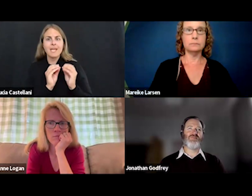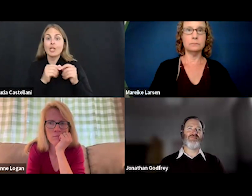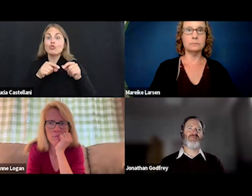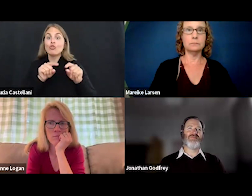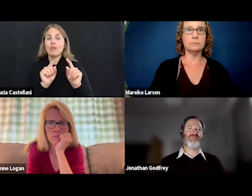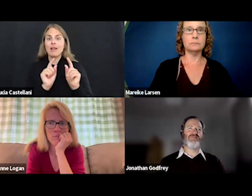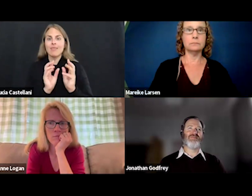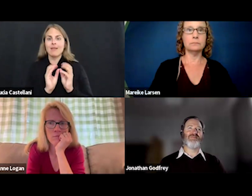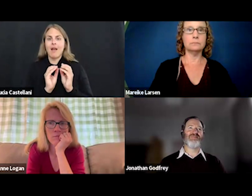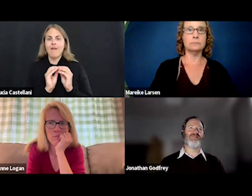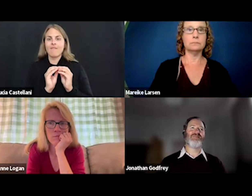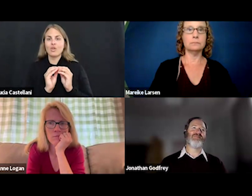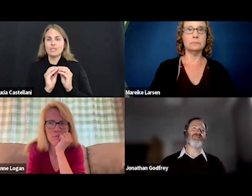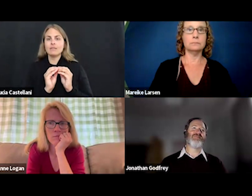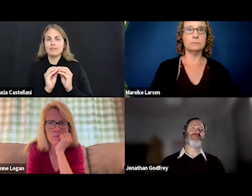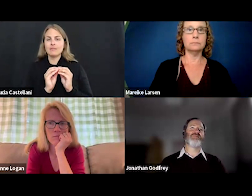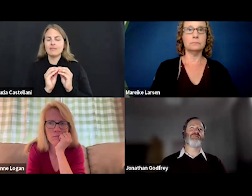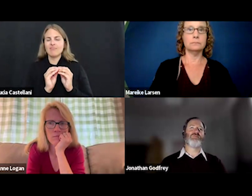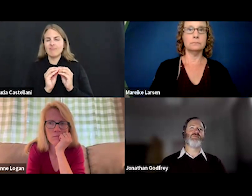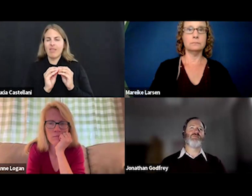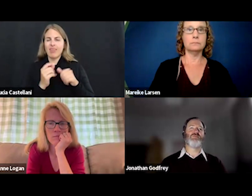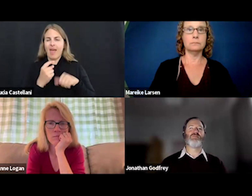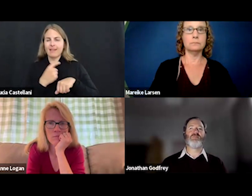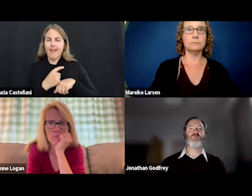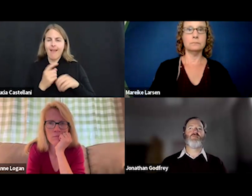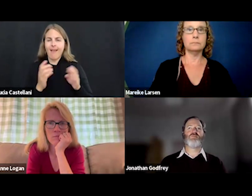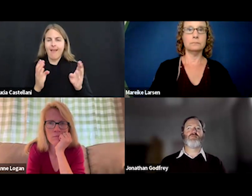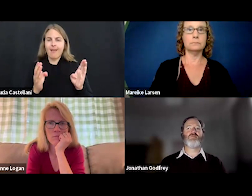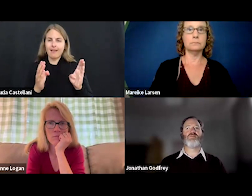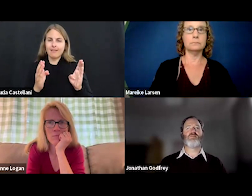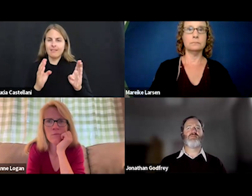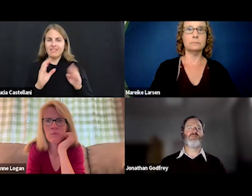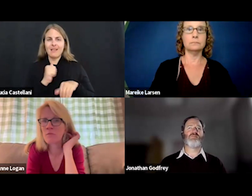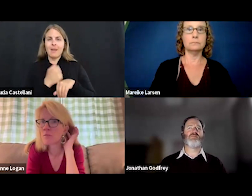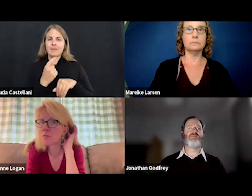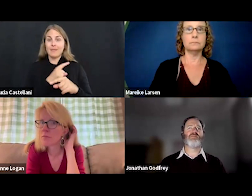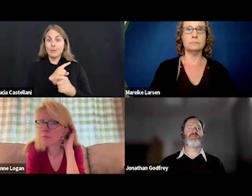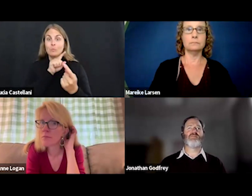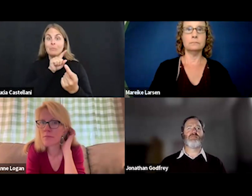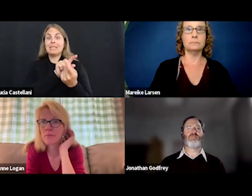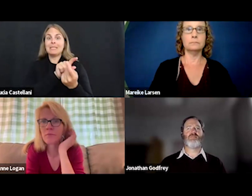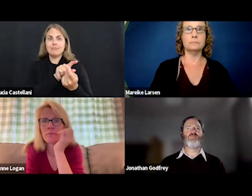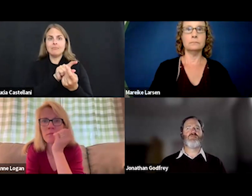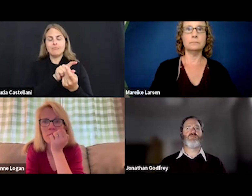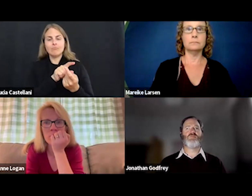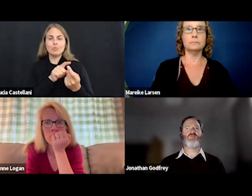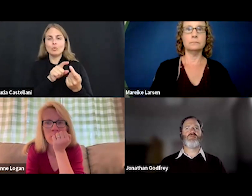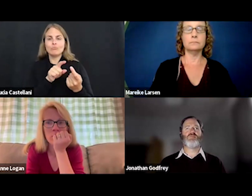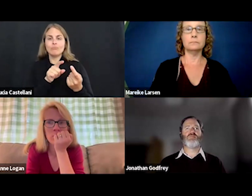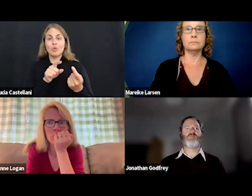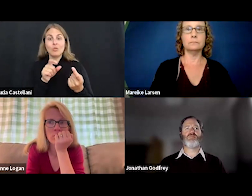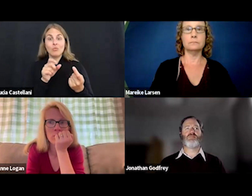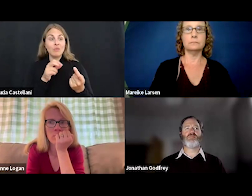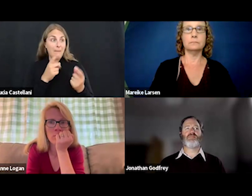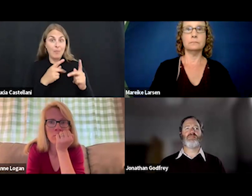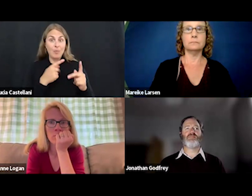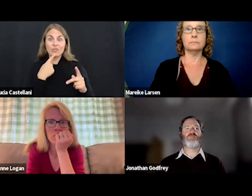days to meet, to people being like, yes, let's meet